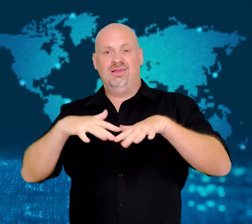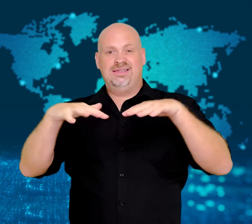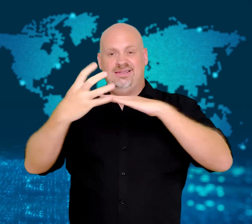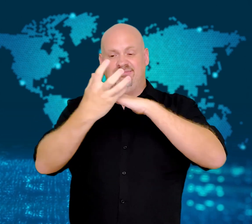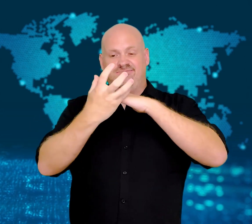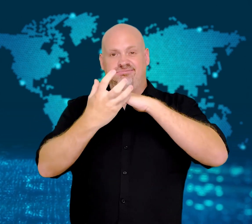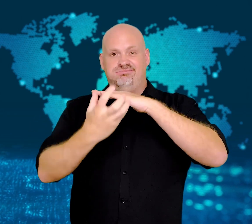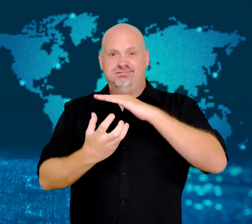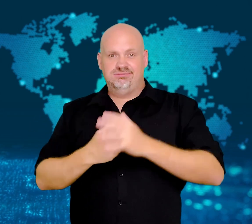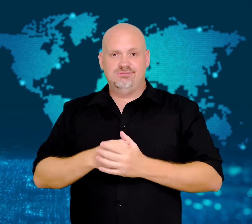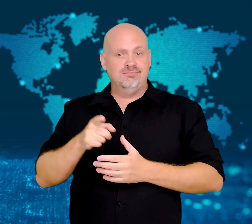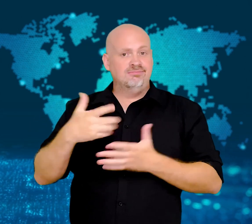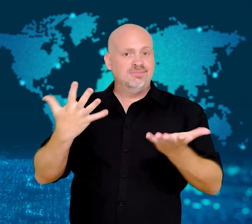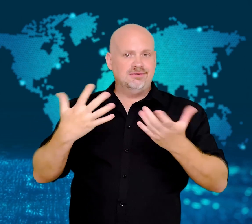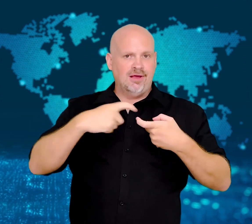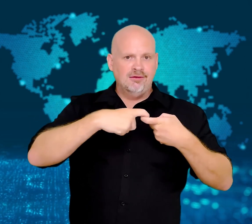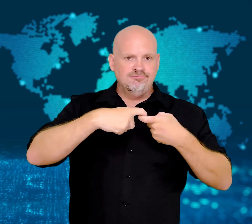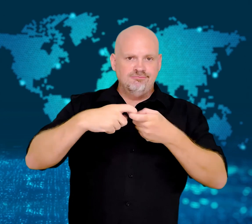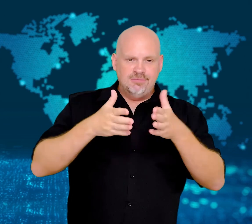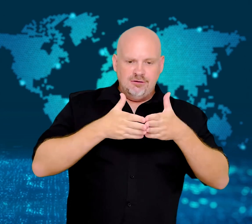in the South China Sea.